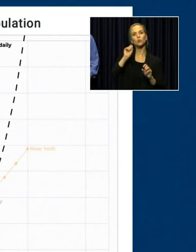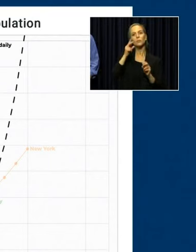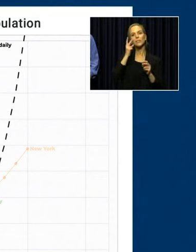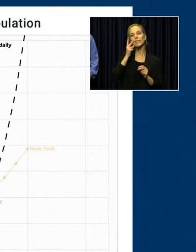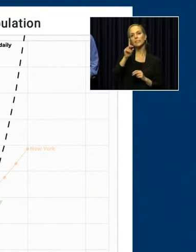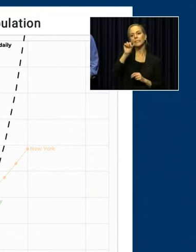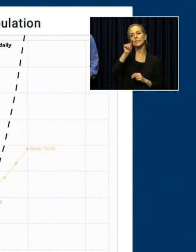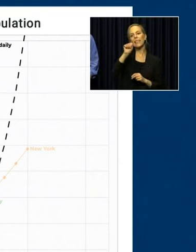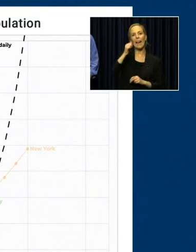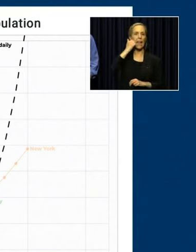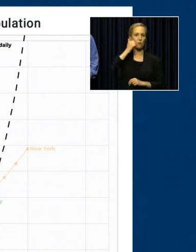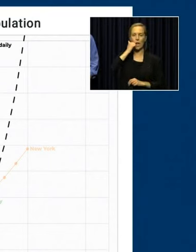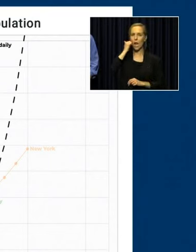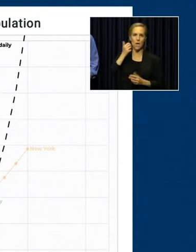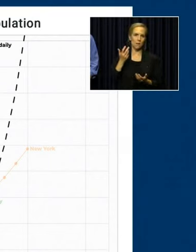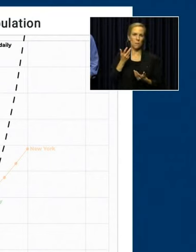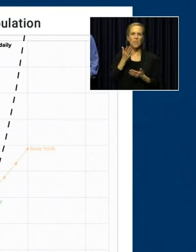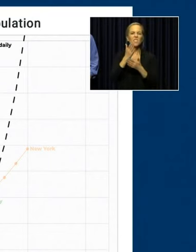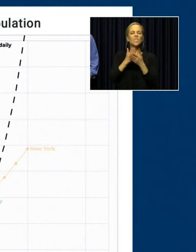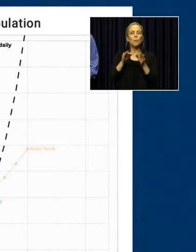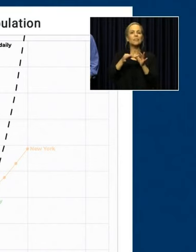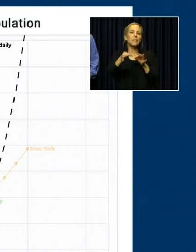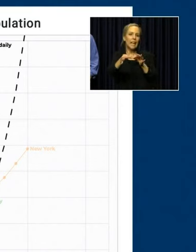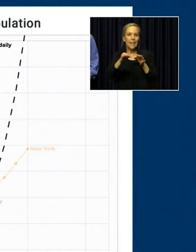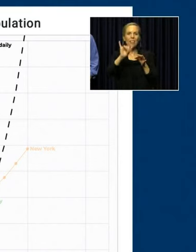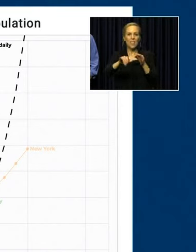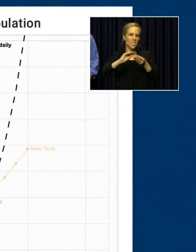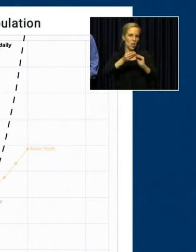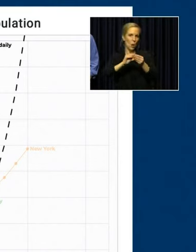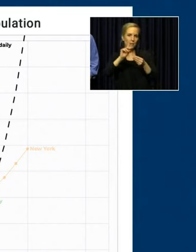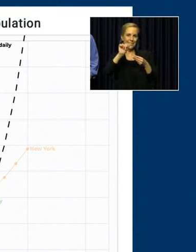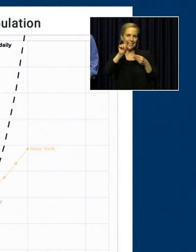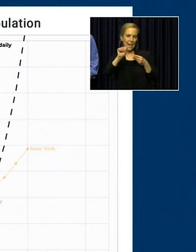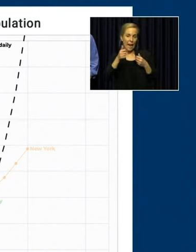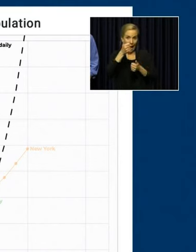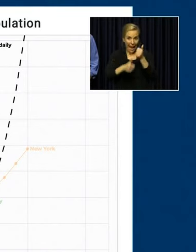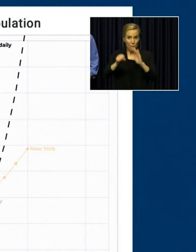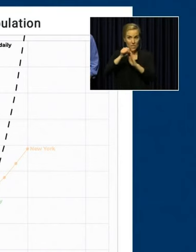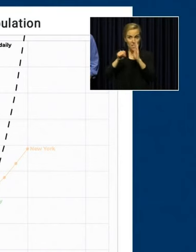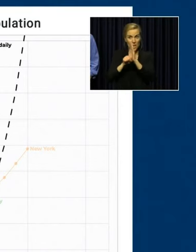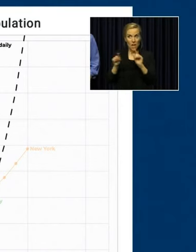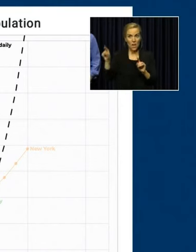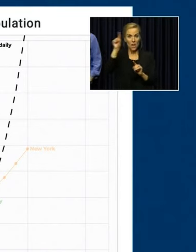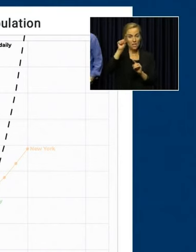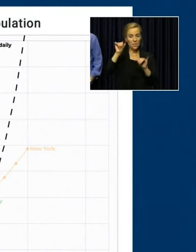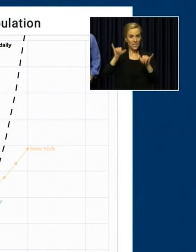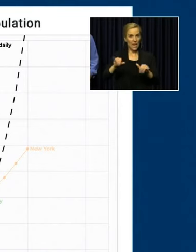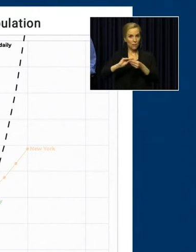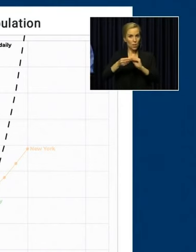YOU SHOULD CELEBRATE THAT GOVERNOR BESHEAR TOOK HARD ACTIONS IN THAT YOU HAVE OVERWHELMINGLY CHOSEN TO FOLLOW PEM.